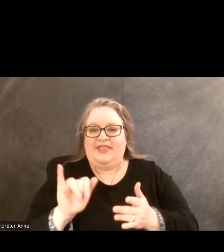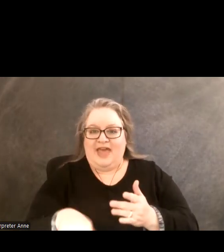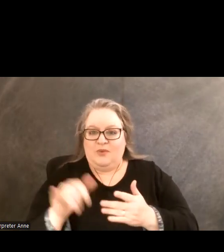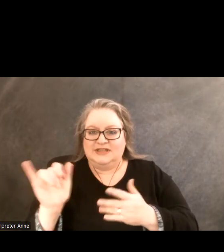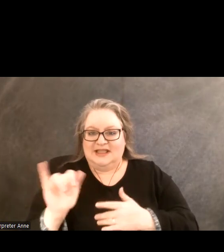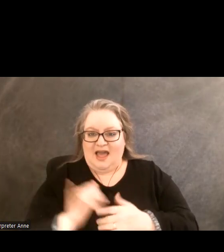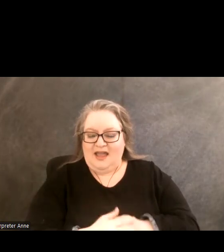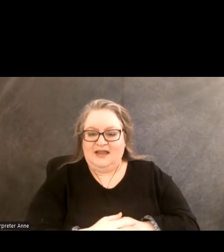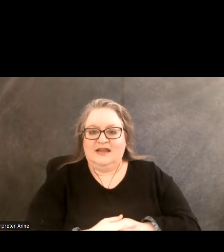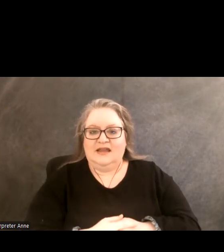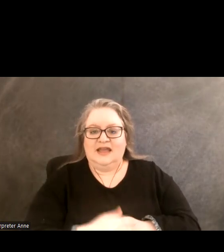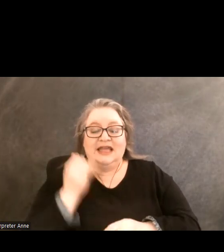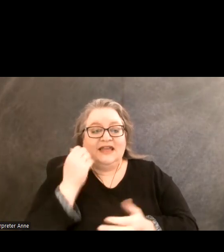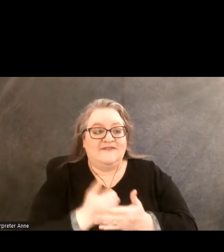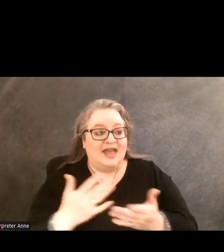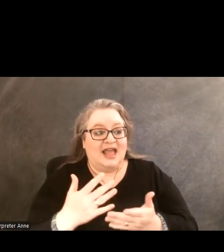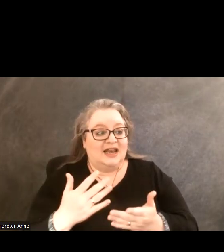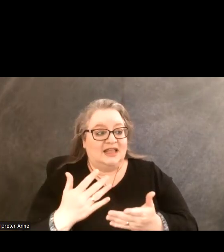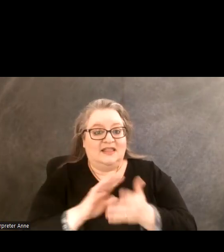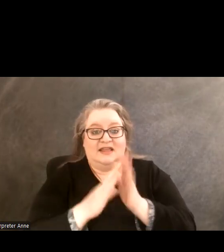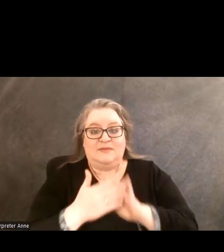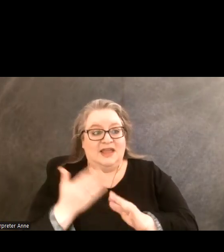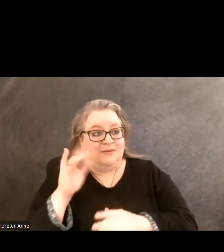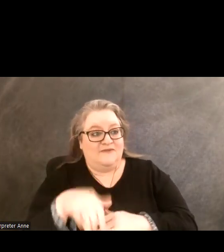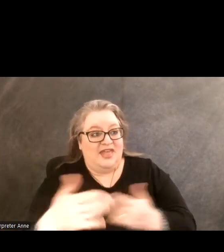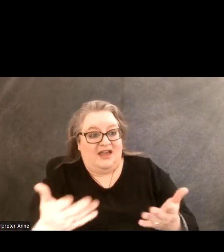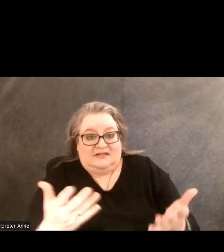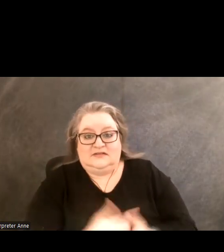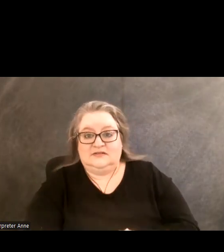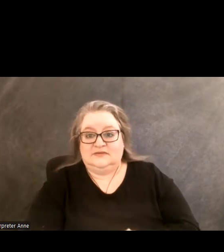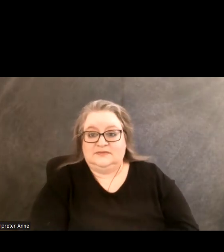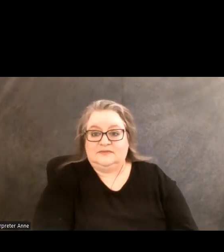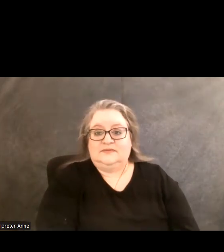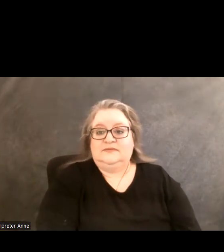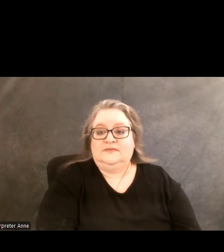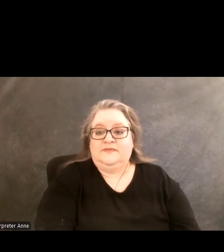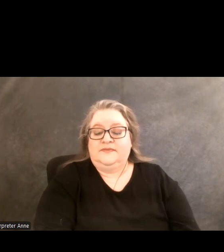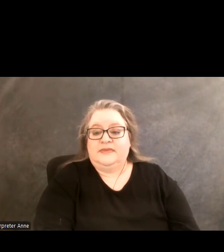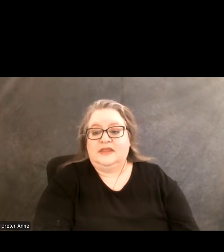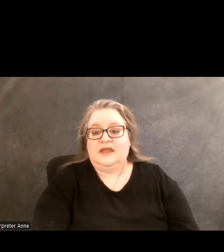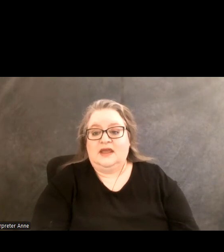And if anything came of it. So I'd like to open up the